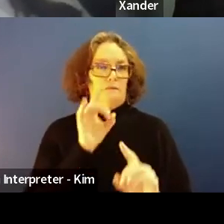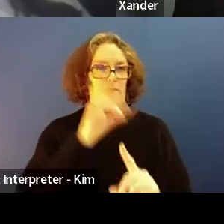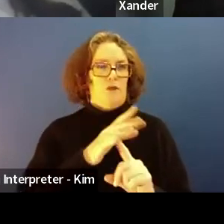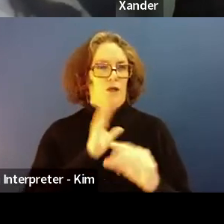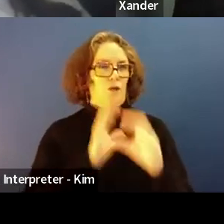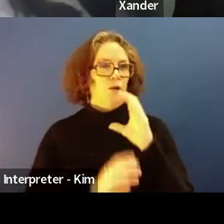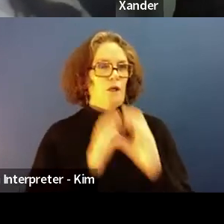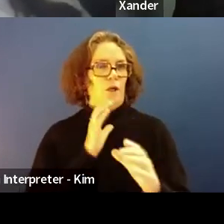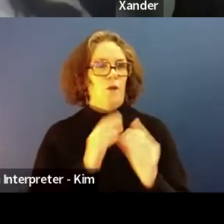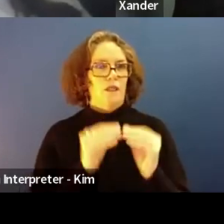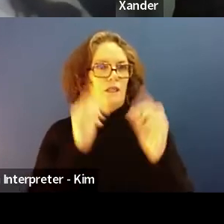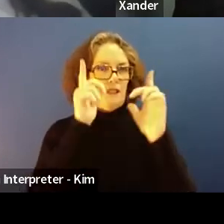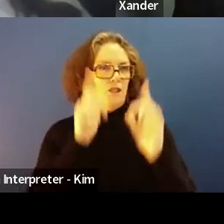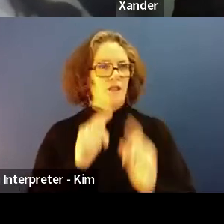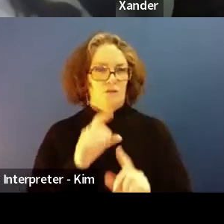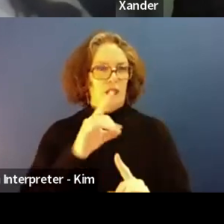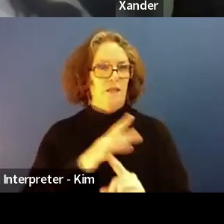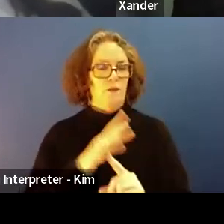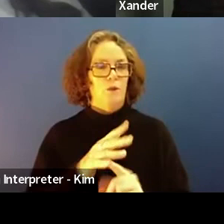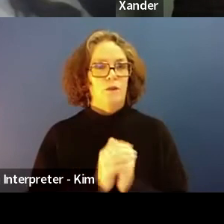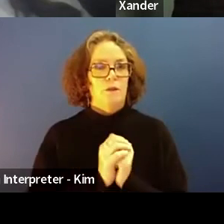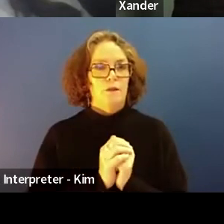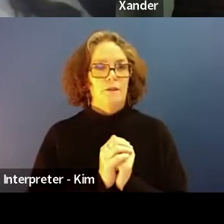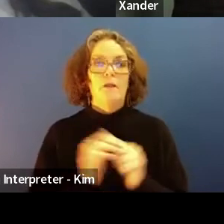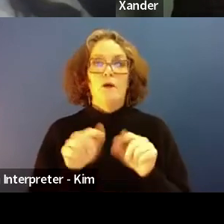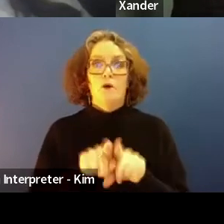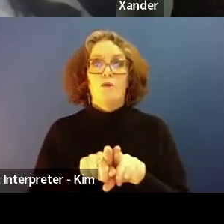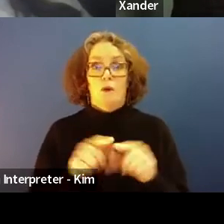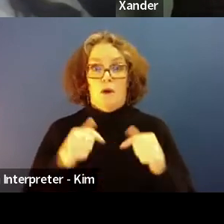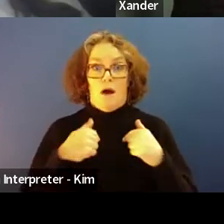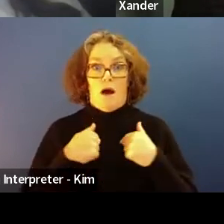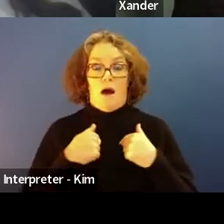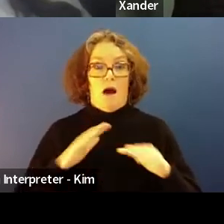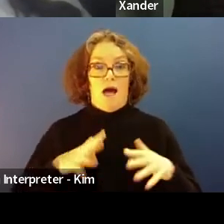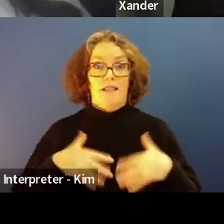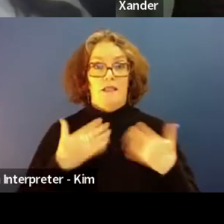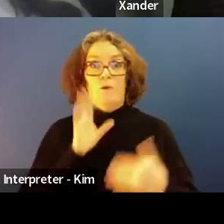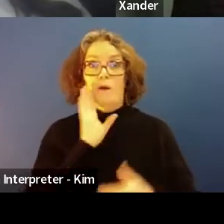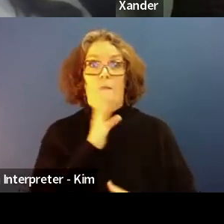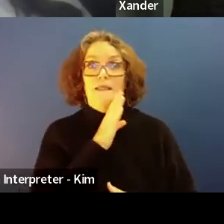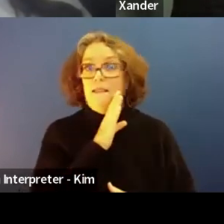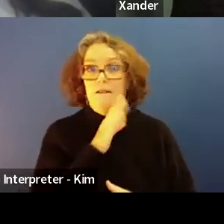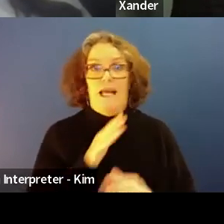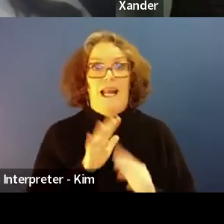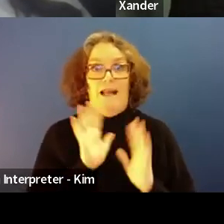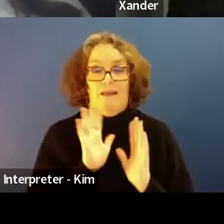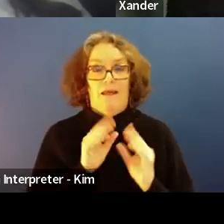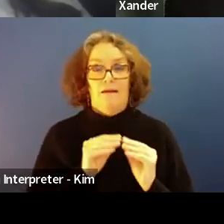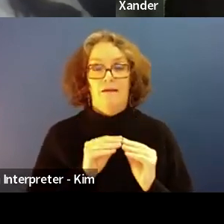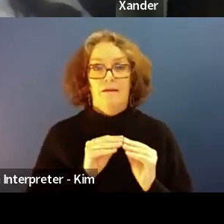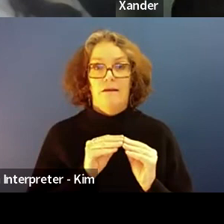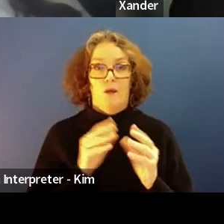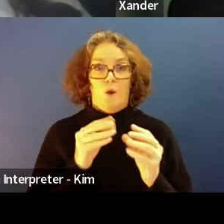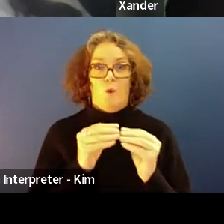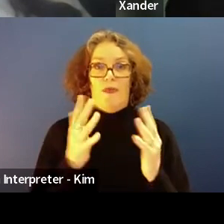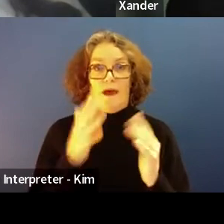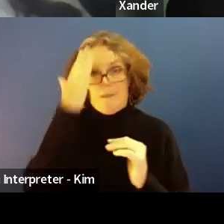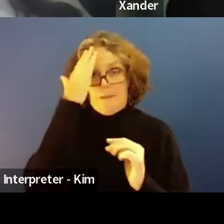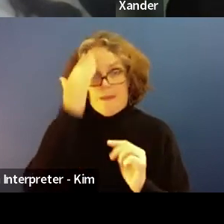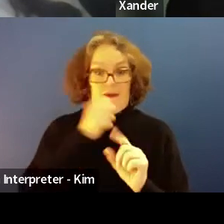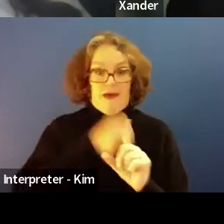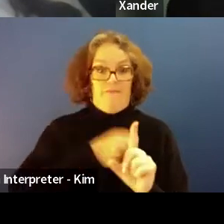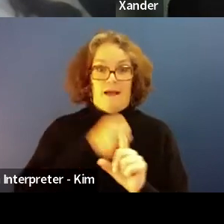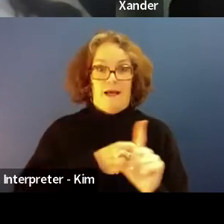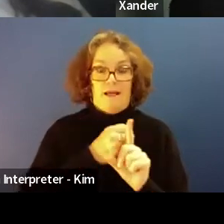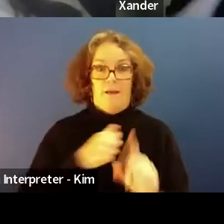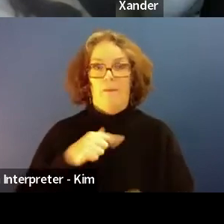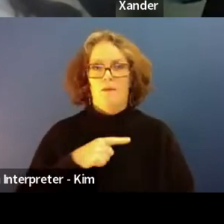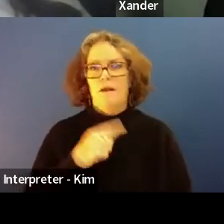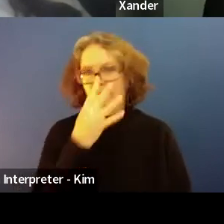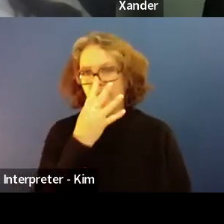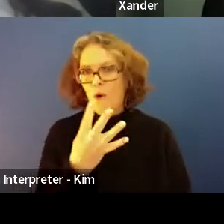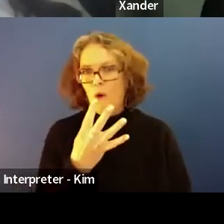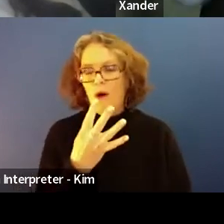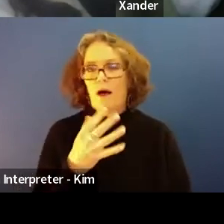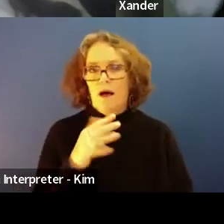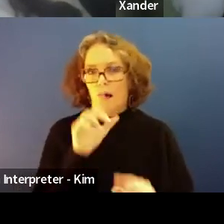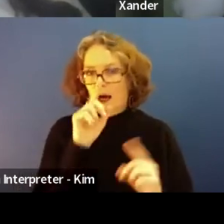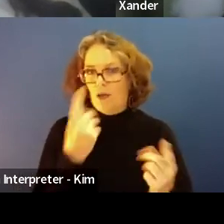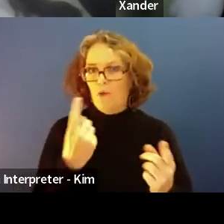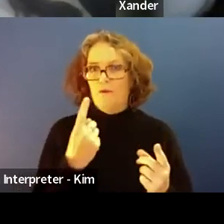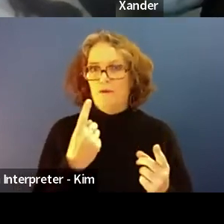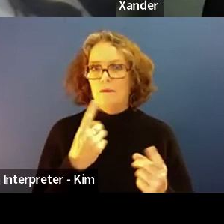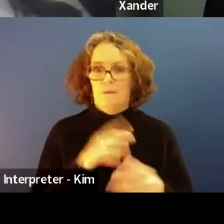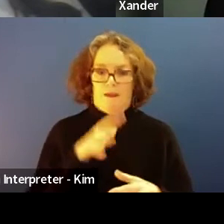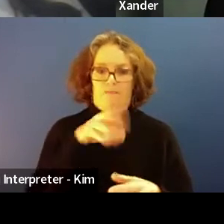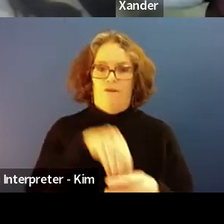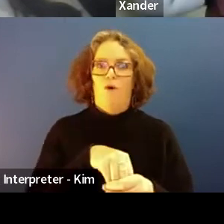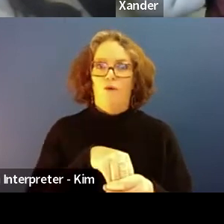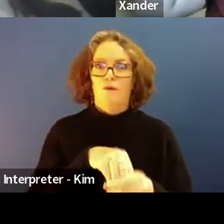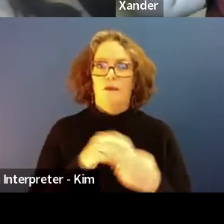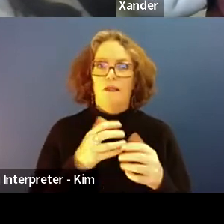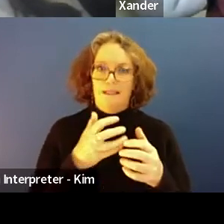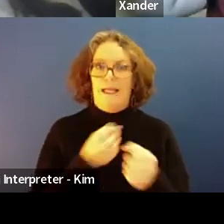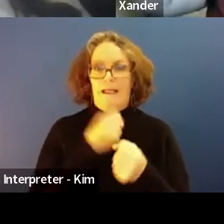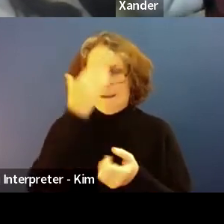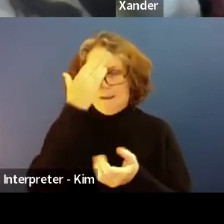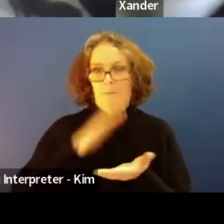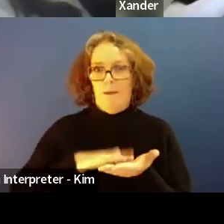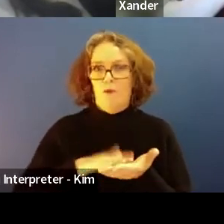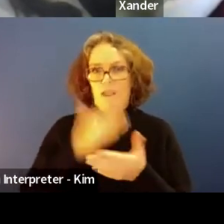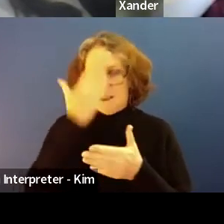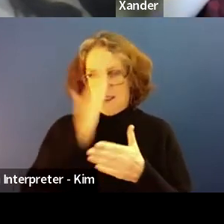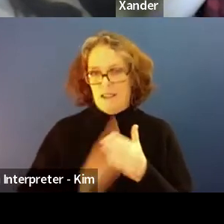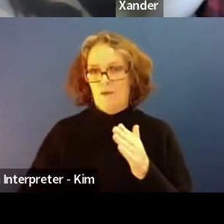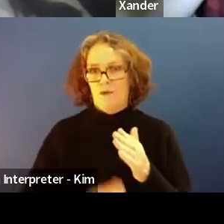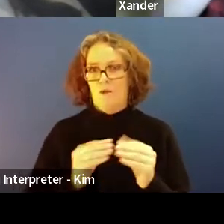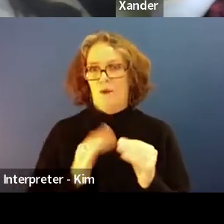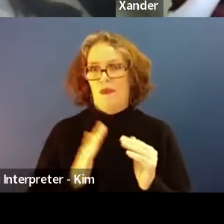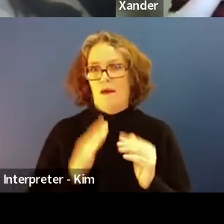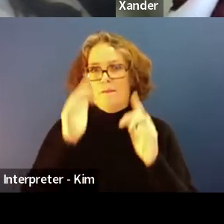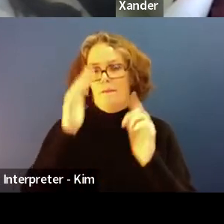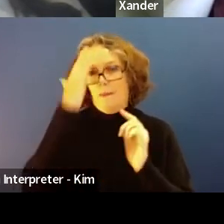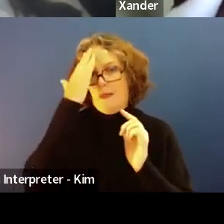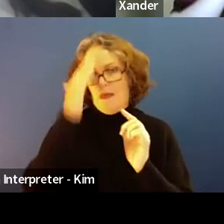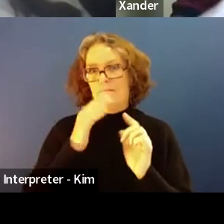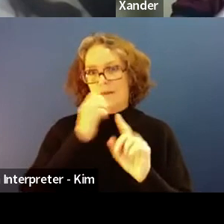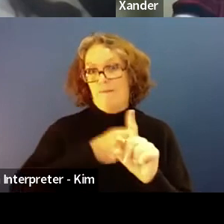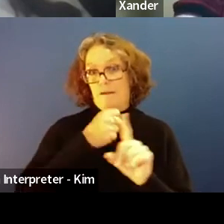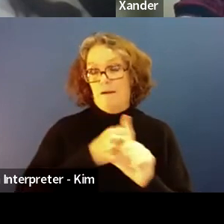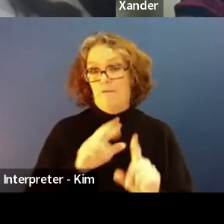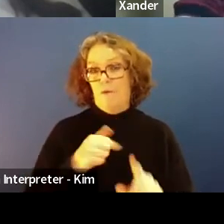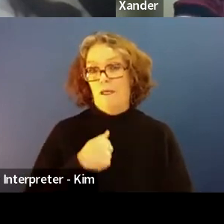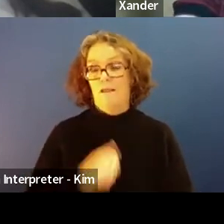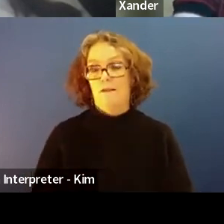And also, I just didn't want to miss out on anything, as well as a kid. So, without her advocating for me at that age, I wouldn't have been able to have those experiences that I did have.